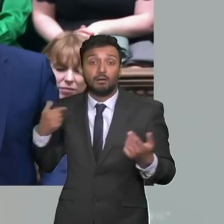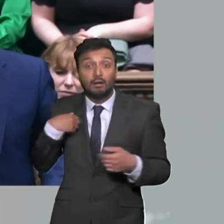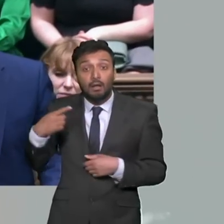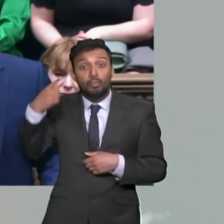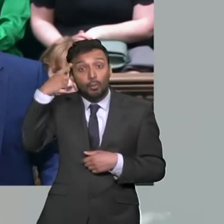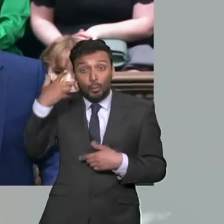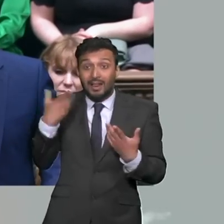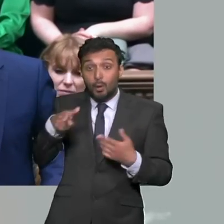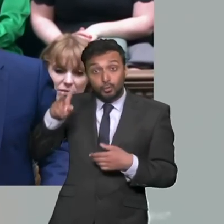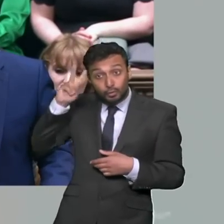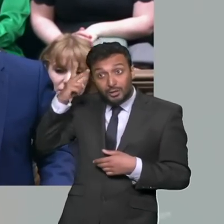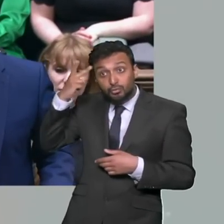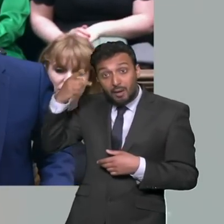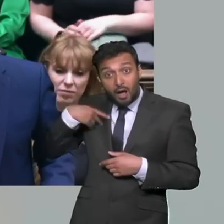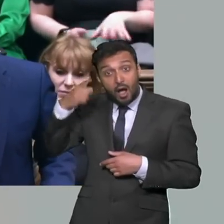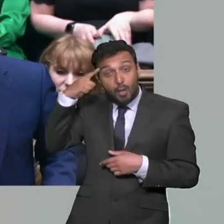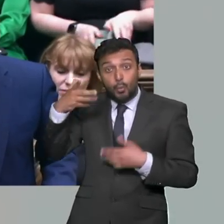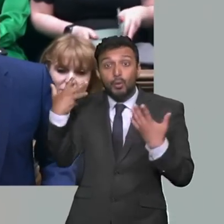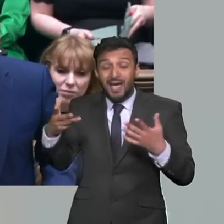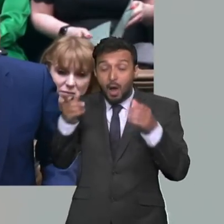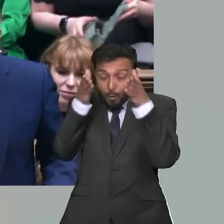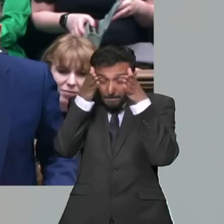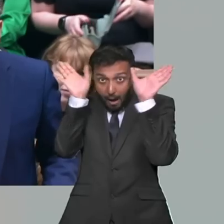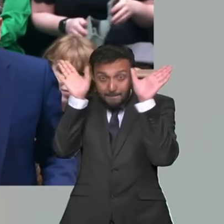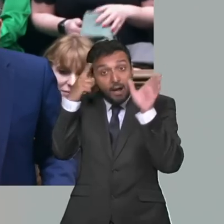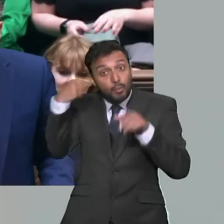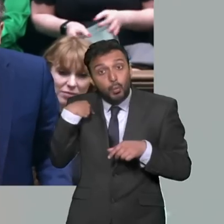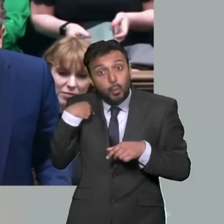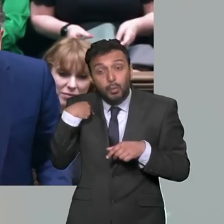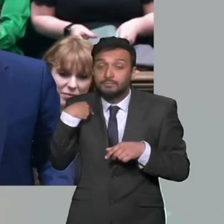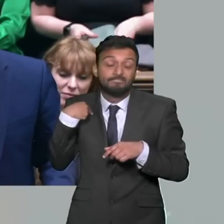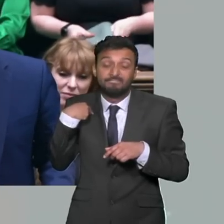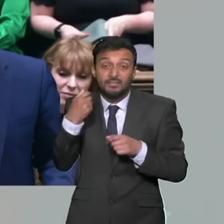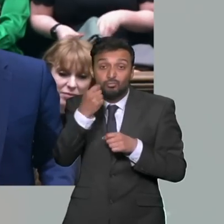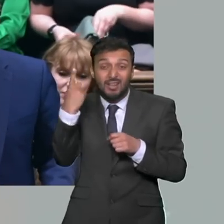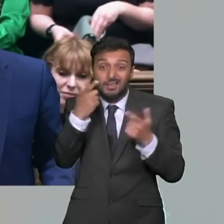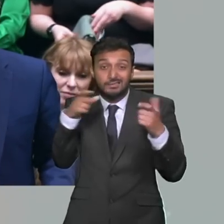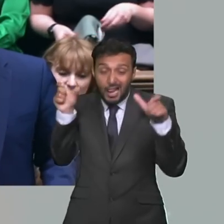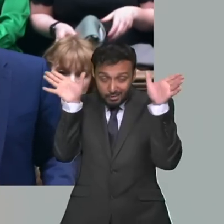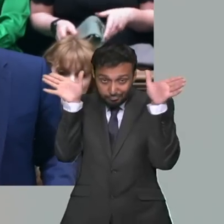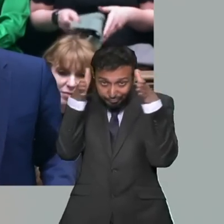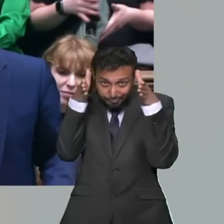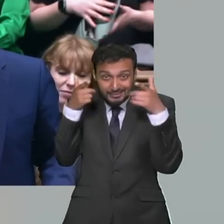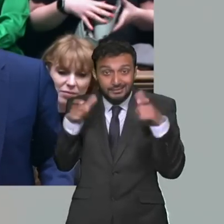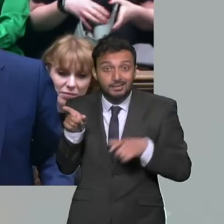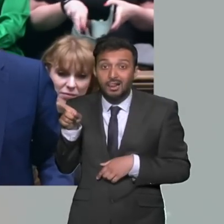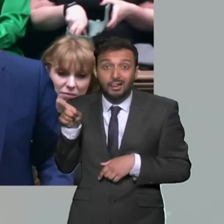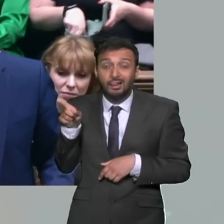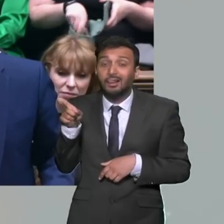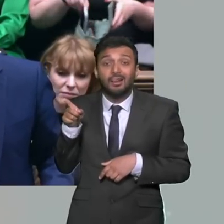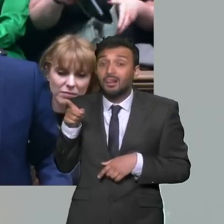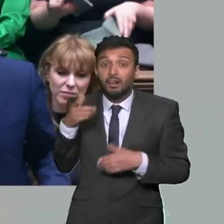The reality is that every day of his dithering and his delay, £53 million has been added